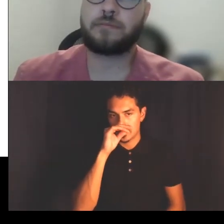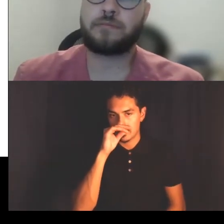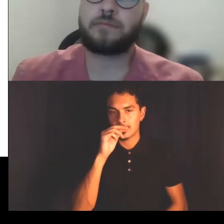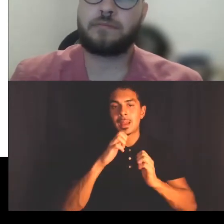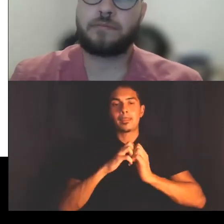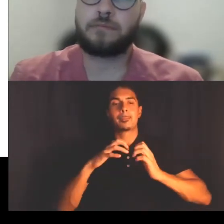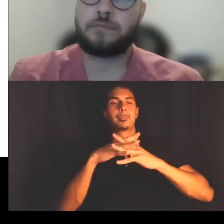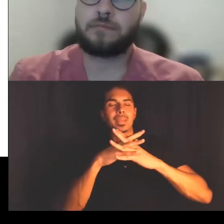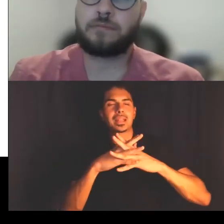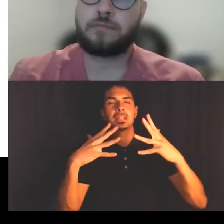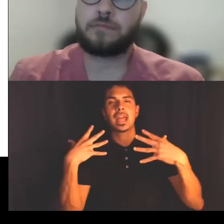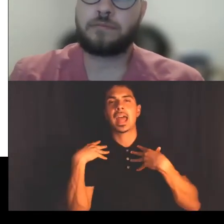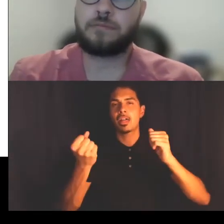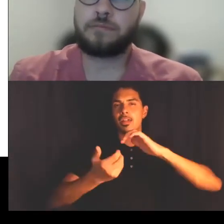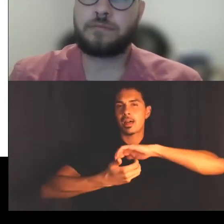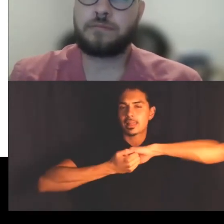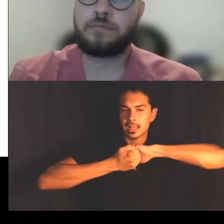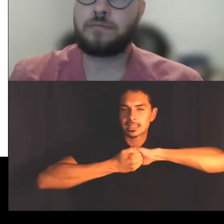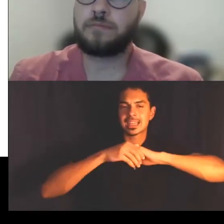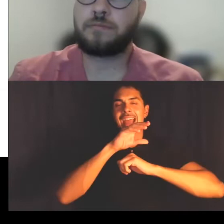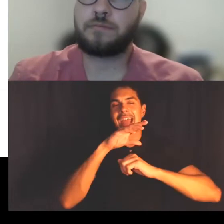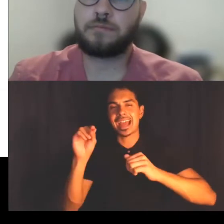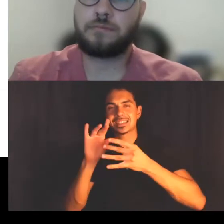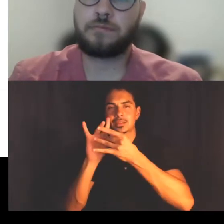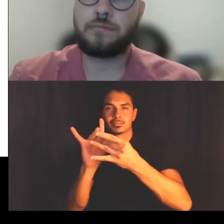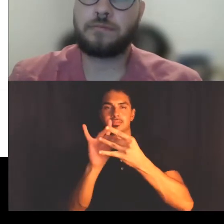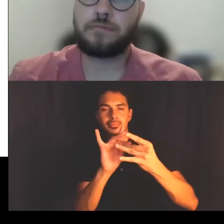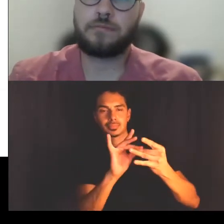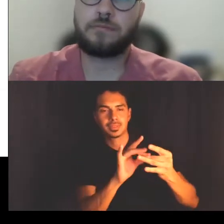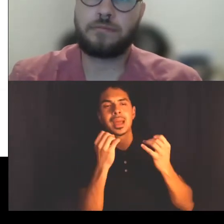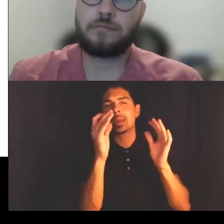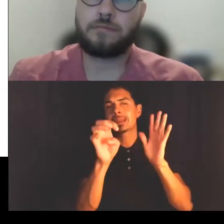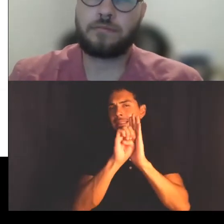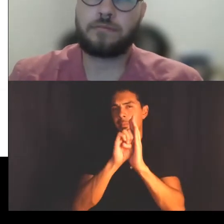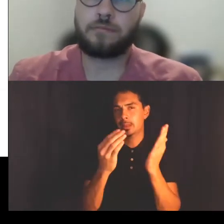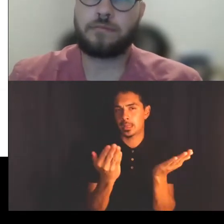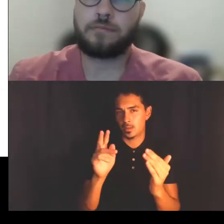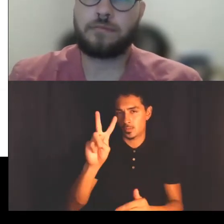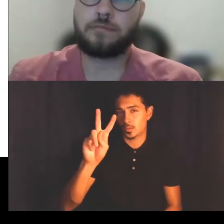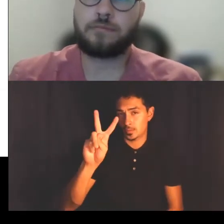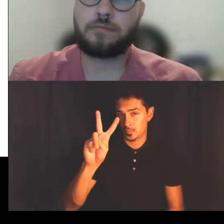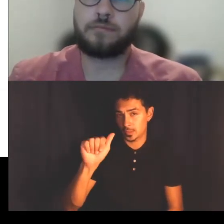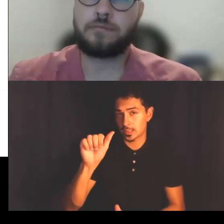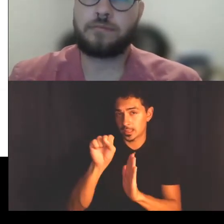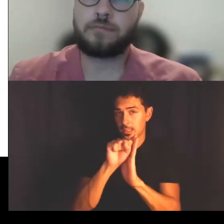There are many examples of places here in Virginia where we didn't see something,